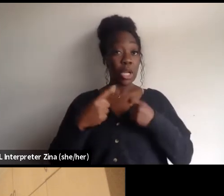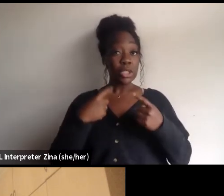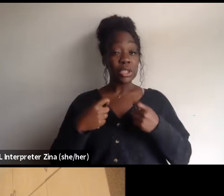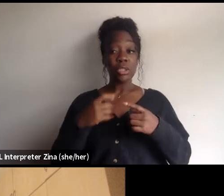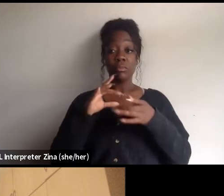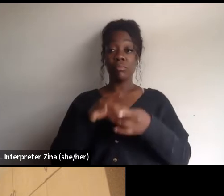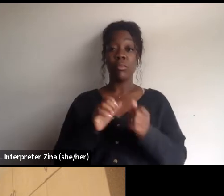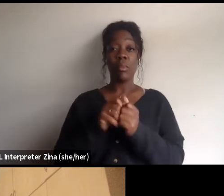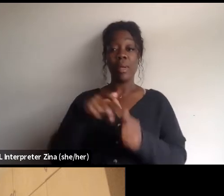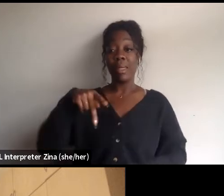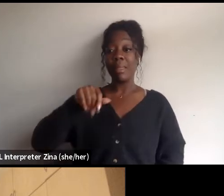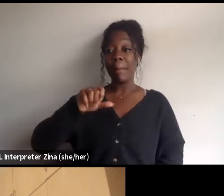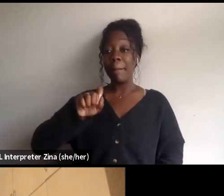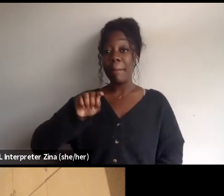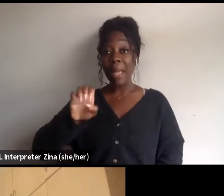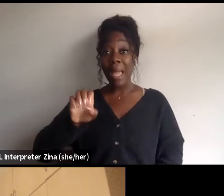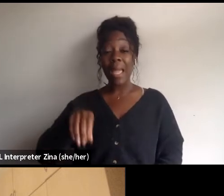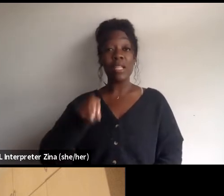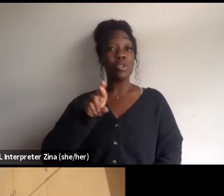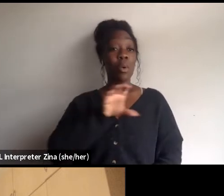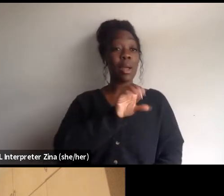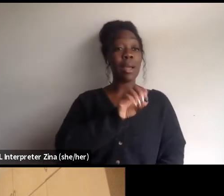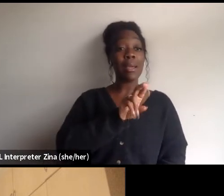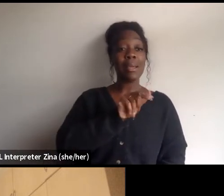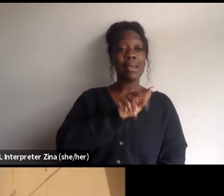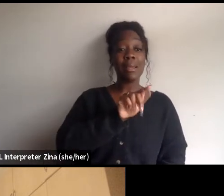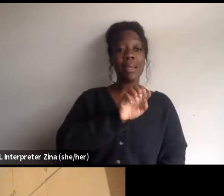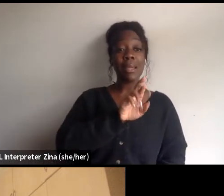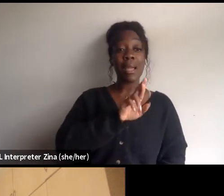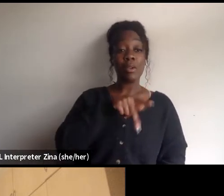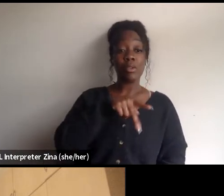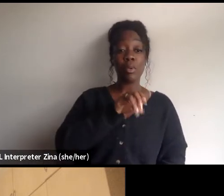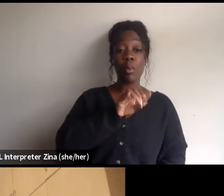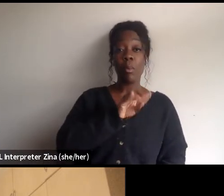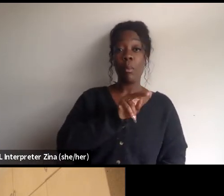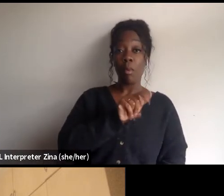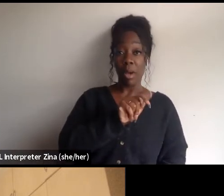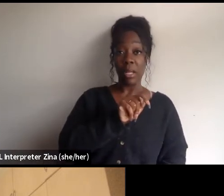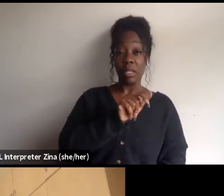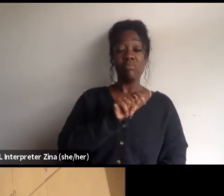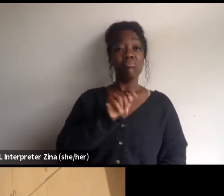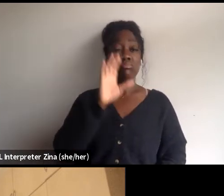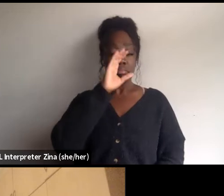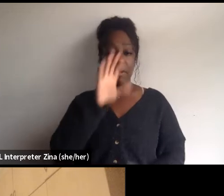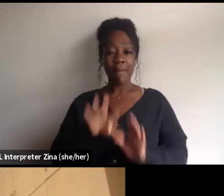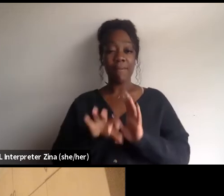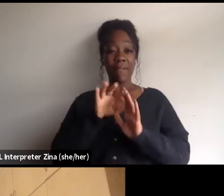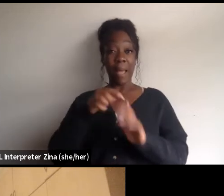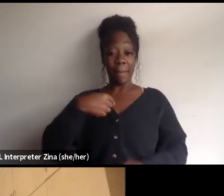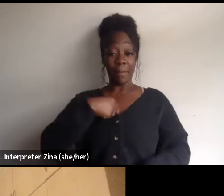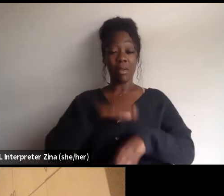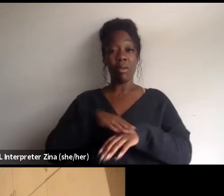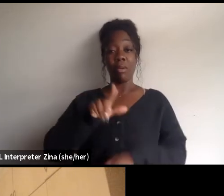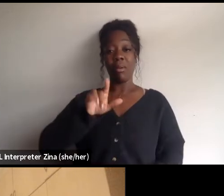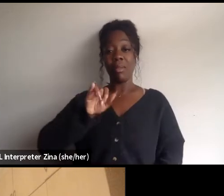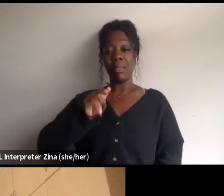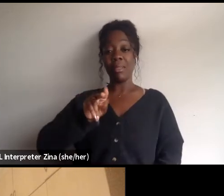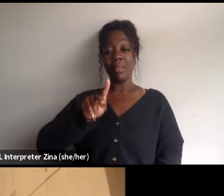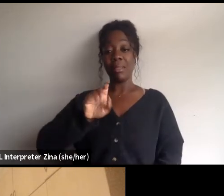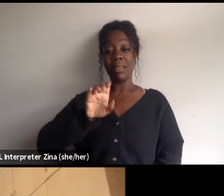or the work that I'm doing at Counterpoint. You can either find me on LinkedIn, or I'm on Facebook, I'm on Instagram.